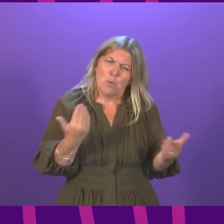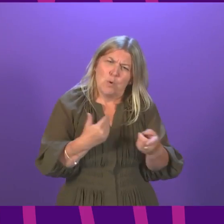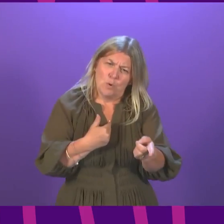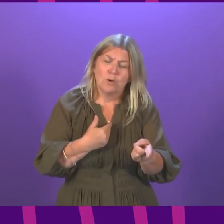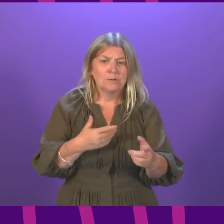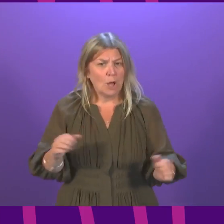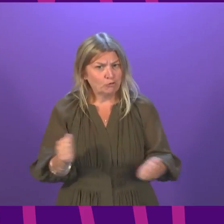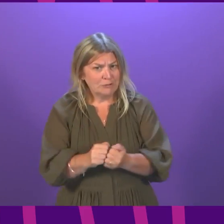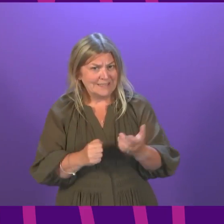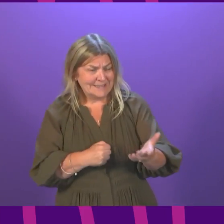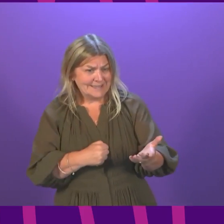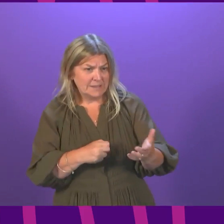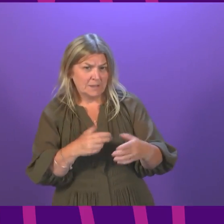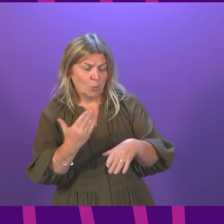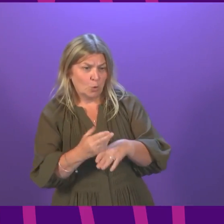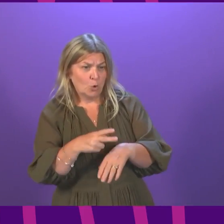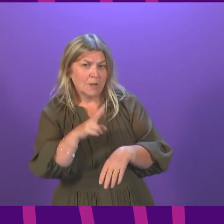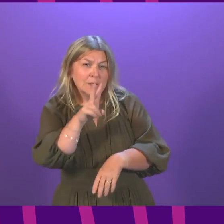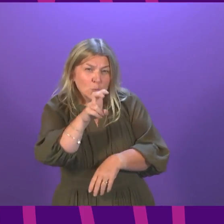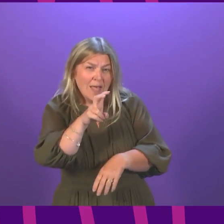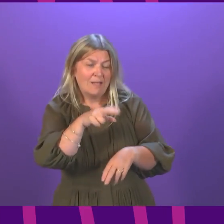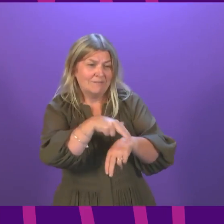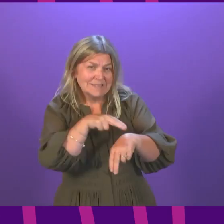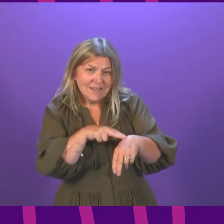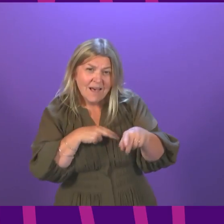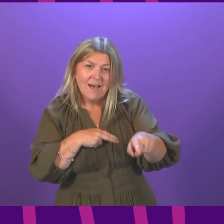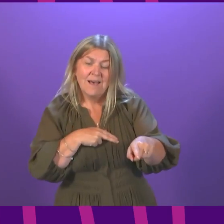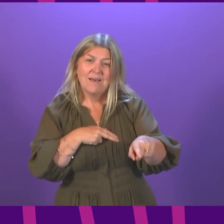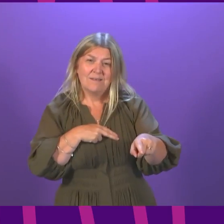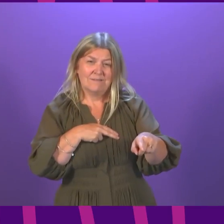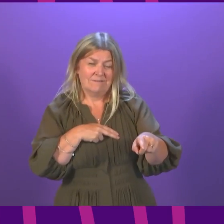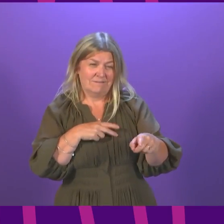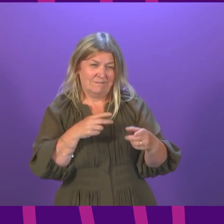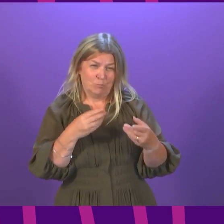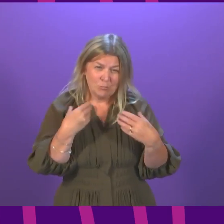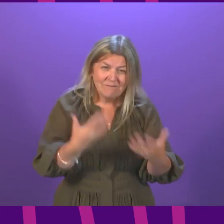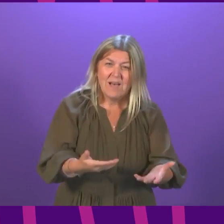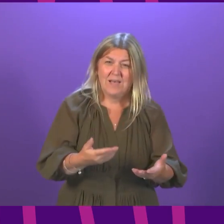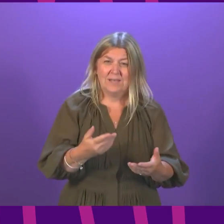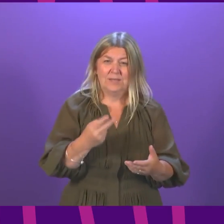the work of 12 staff providing wraparound intensive support cannot be replicated by